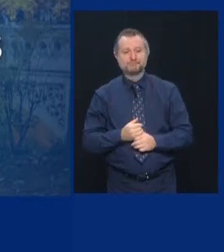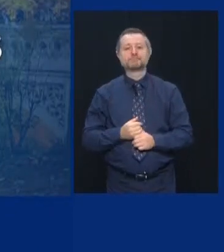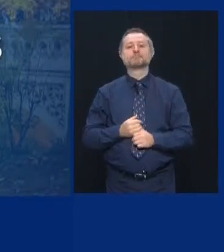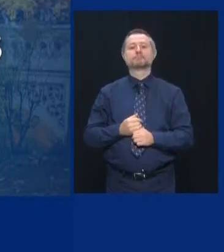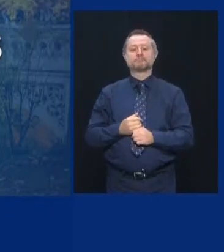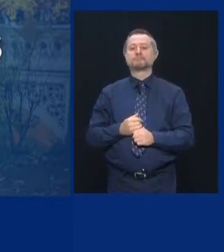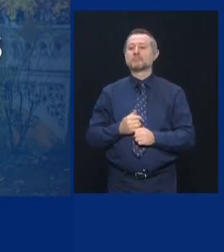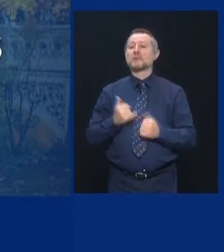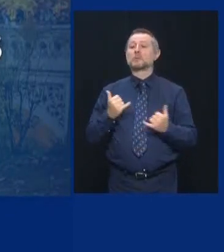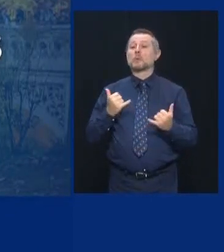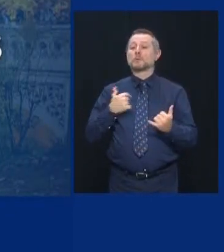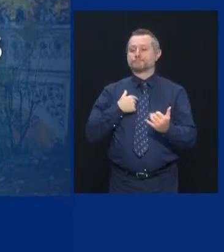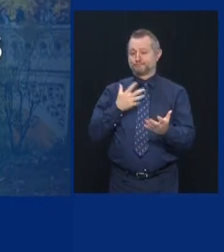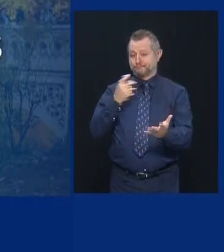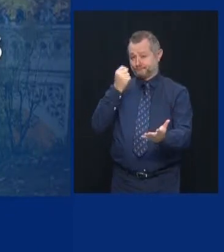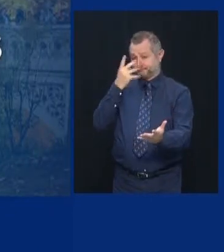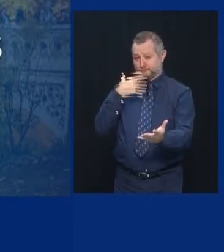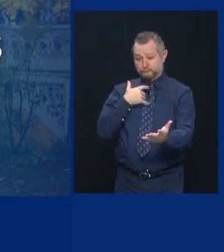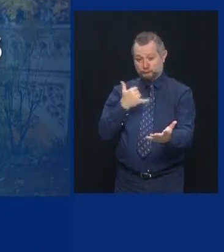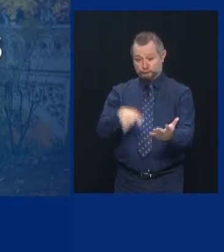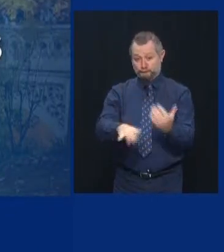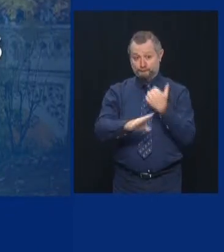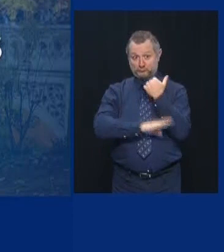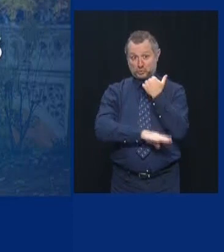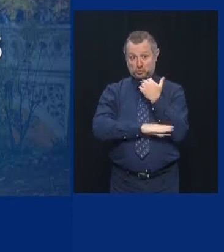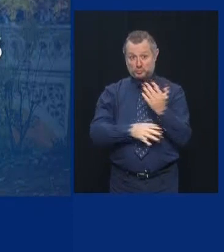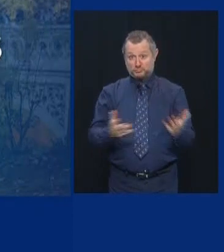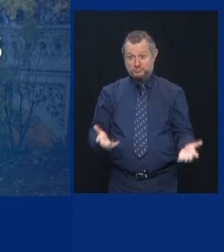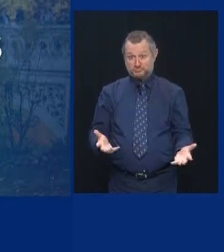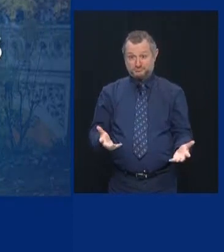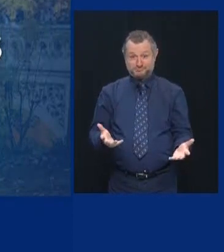ICU, 149. STATEWIDE INTUBATIONS.